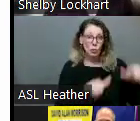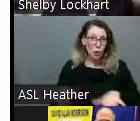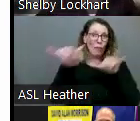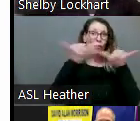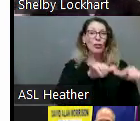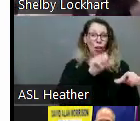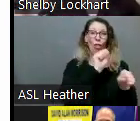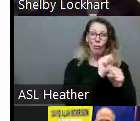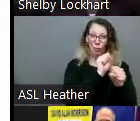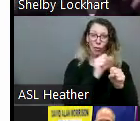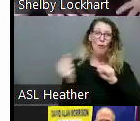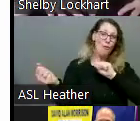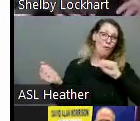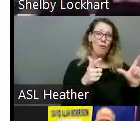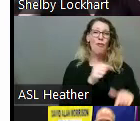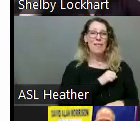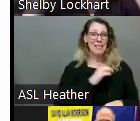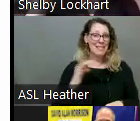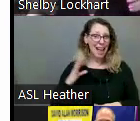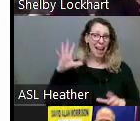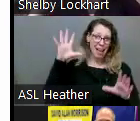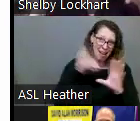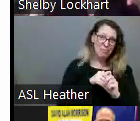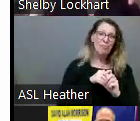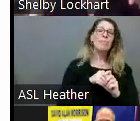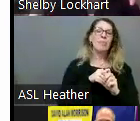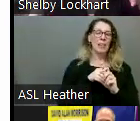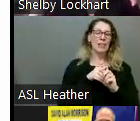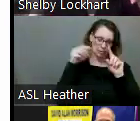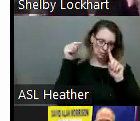whole staff it's all-hands-on-Deck, you go after your hot spots. It's like being